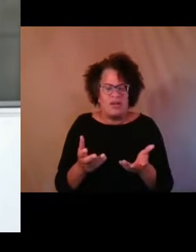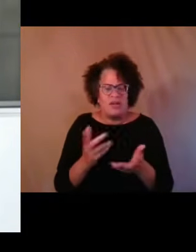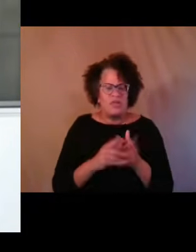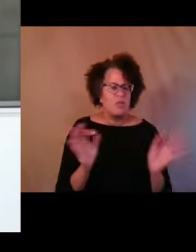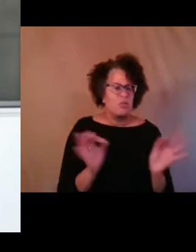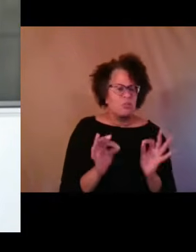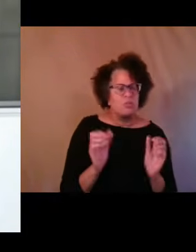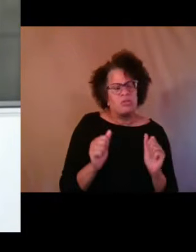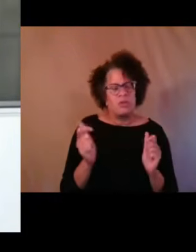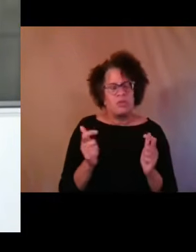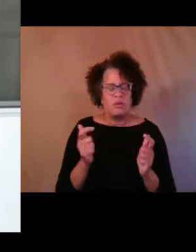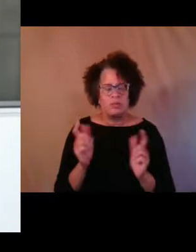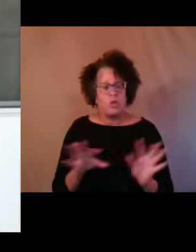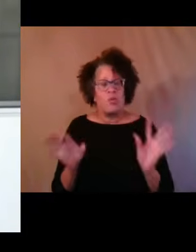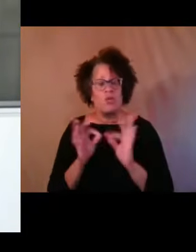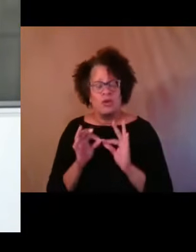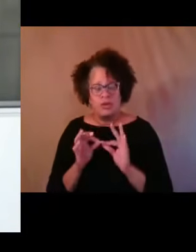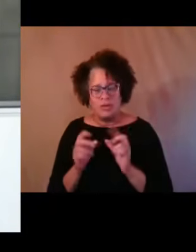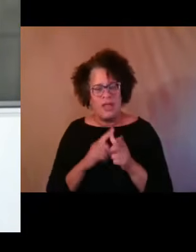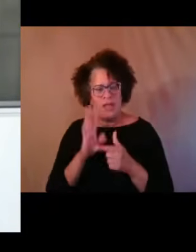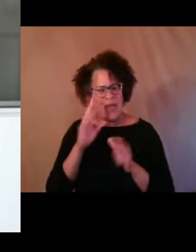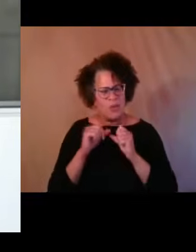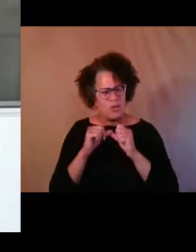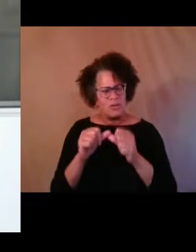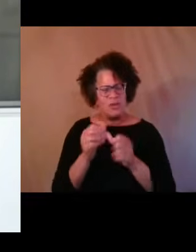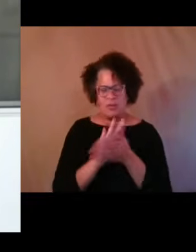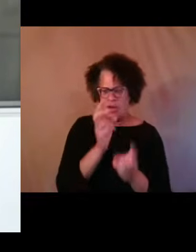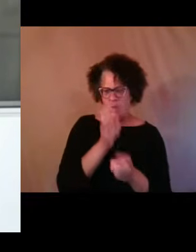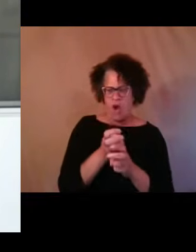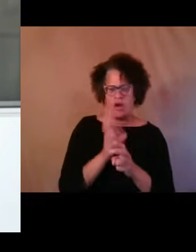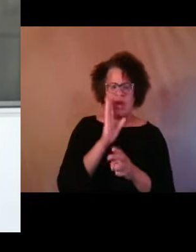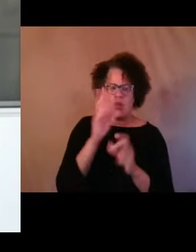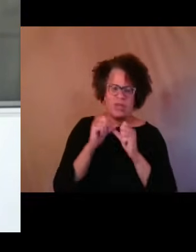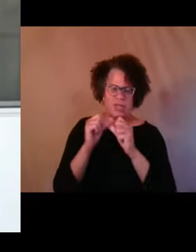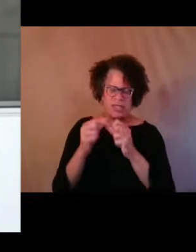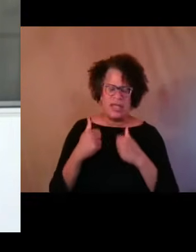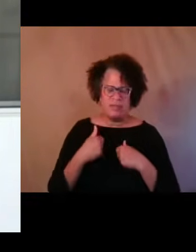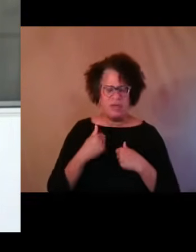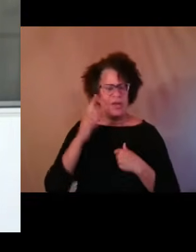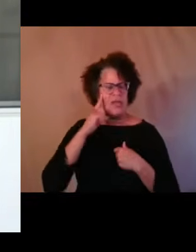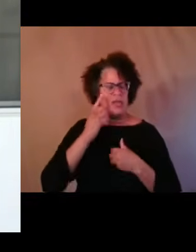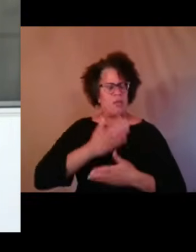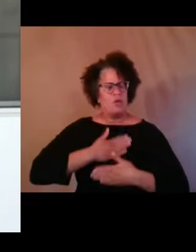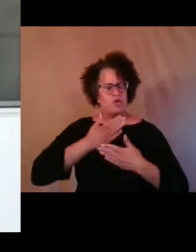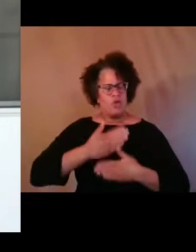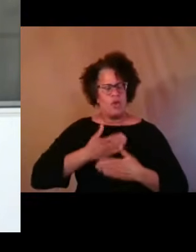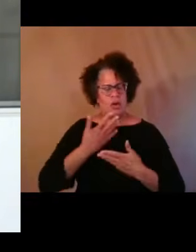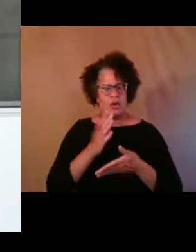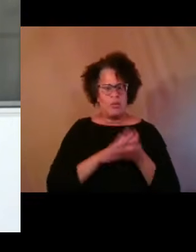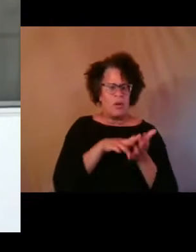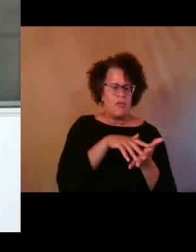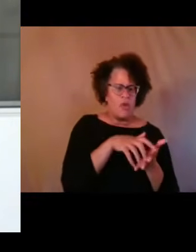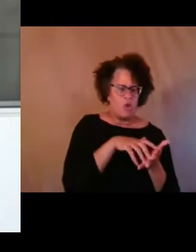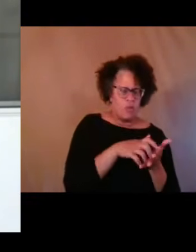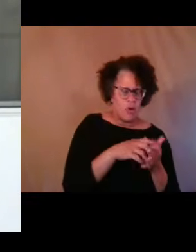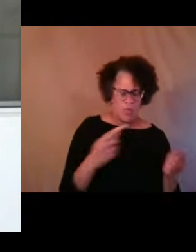That sustains you when it gets hard. It sustains you when you are vulnerable, when the pain hits so bad